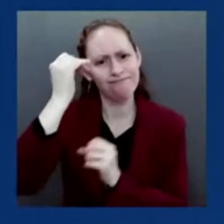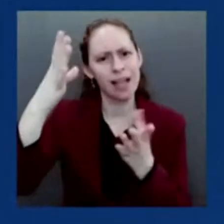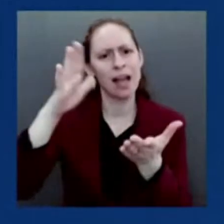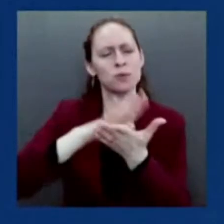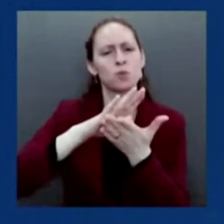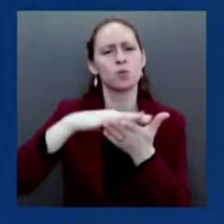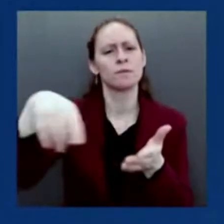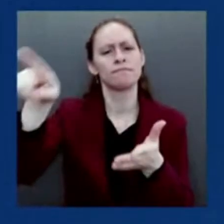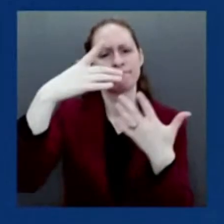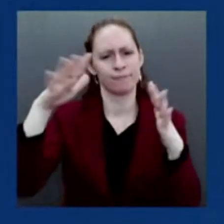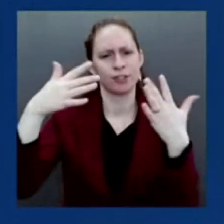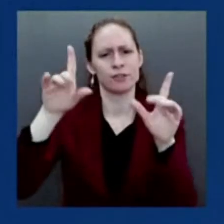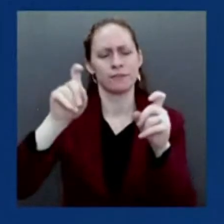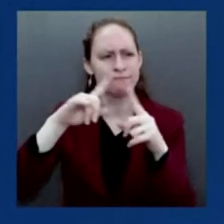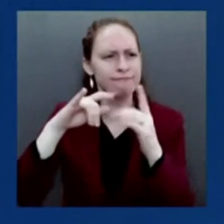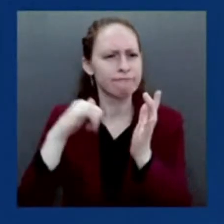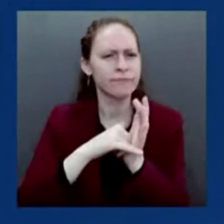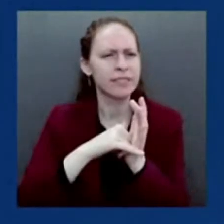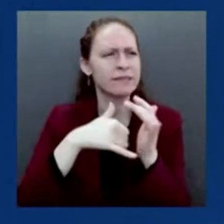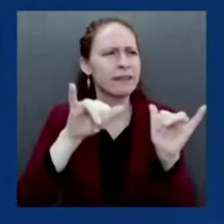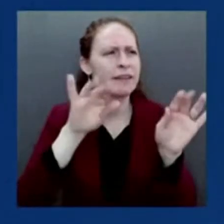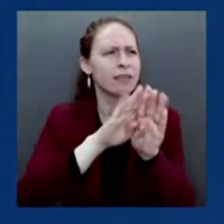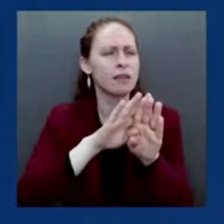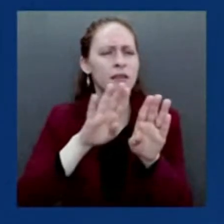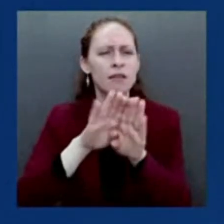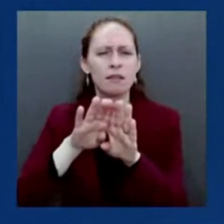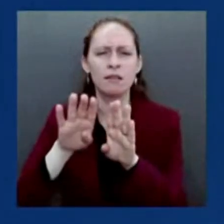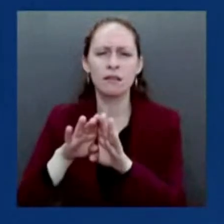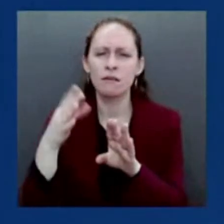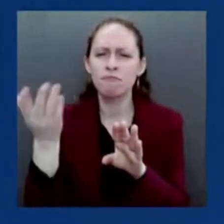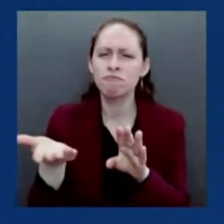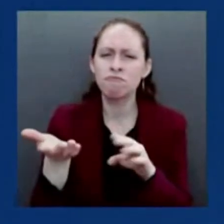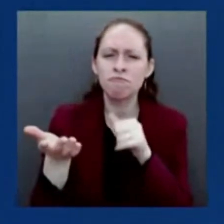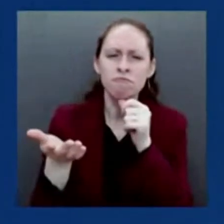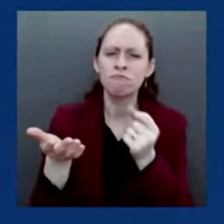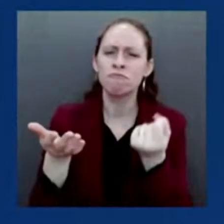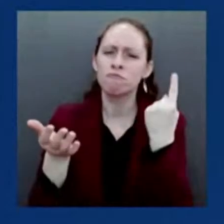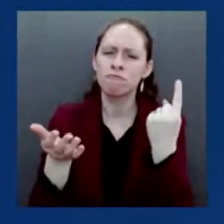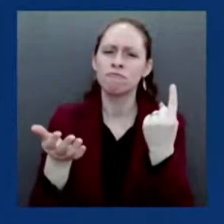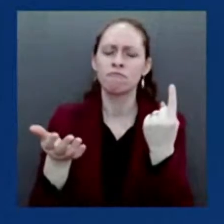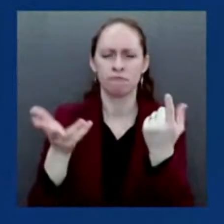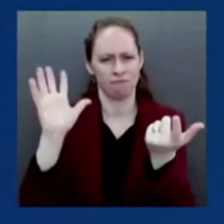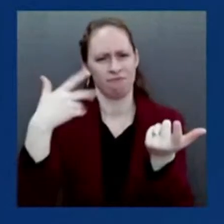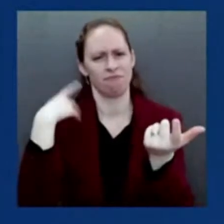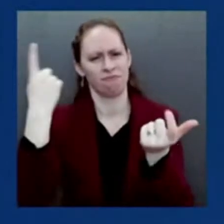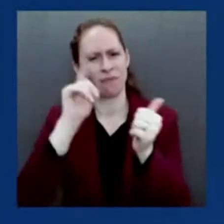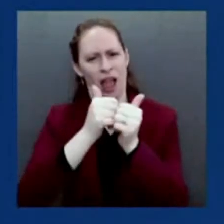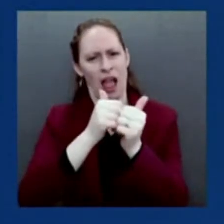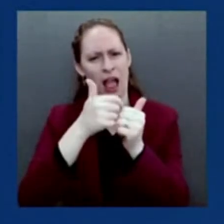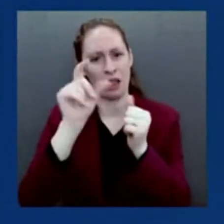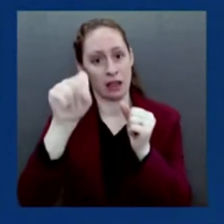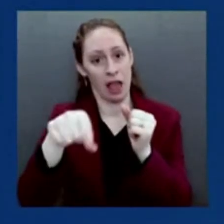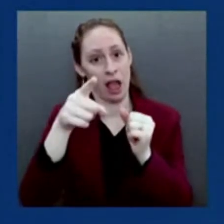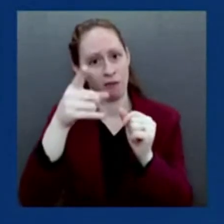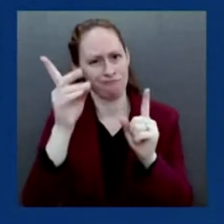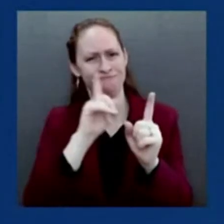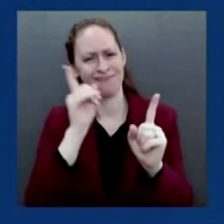WE SAW $10 BILLION GO TO SCHOOLS FOR TESTING AND WE ARE SEEING SCHOOL CLOSURES. I AM WONDERING HOW YOU EXPECT THAT 10 ALIEN TESTS TO BE